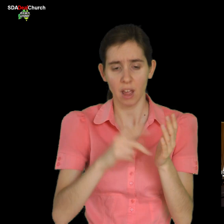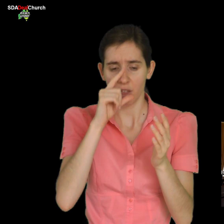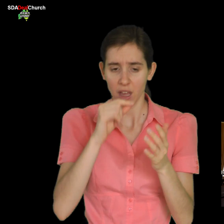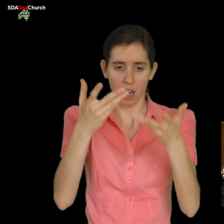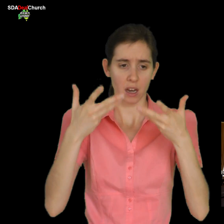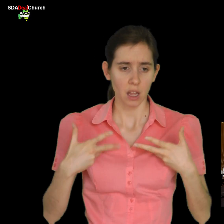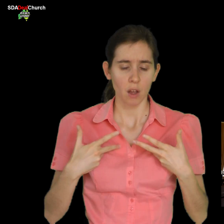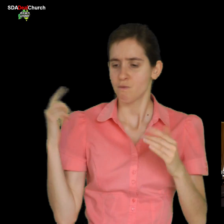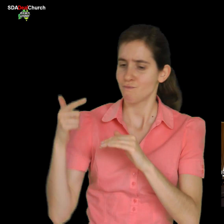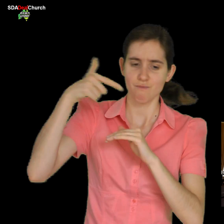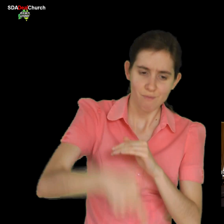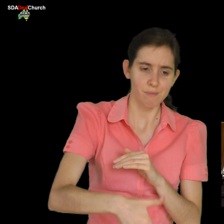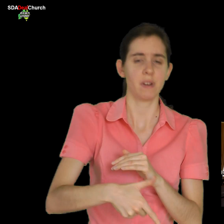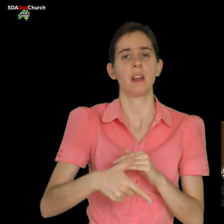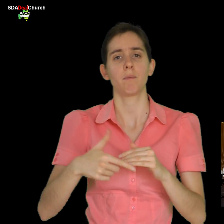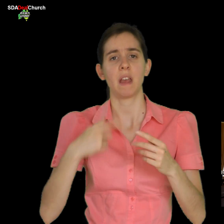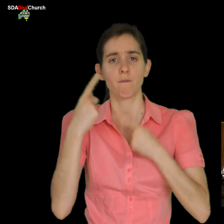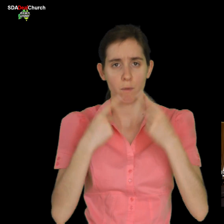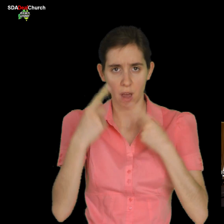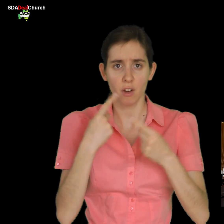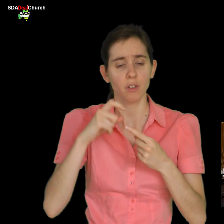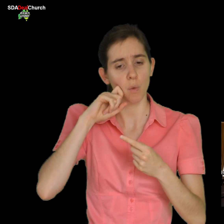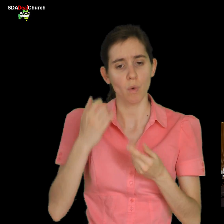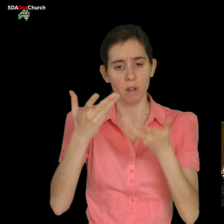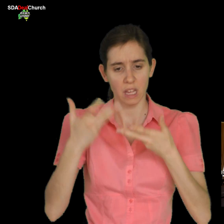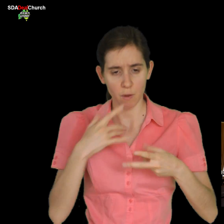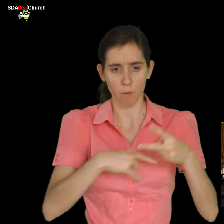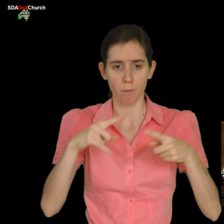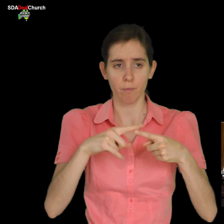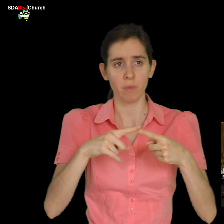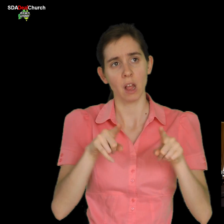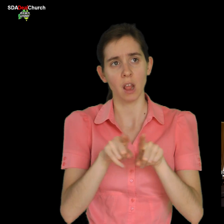that can result in: 1. the high-performance wing systems